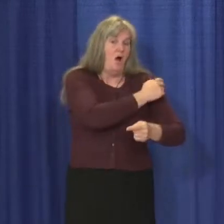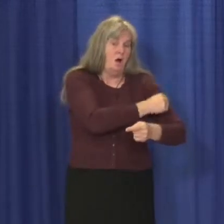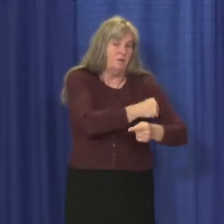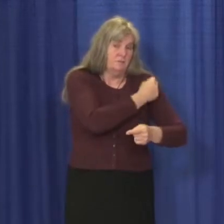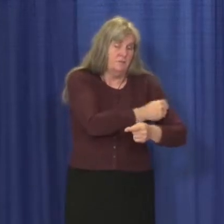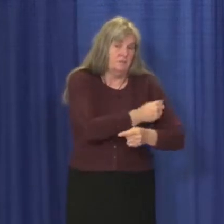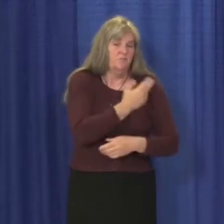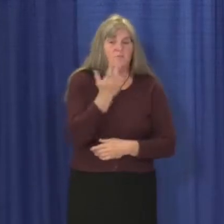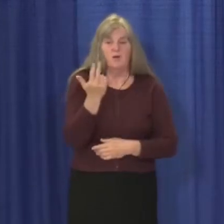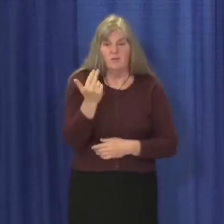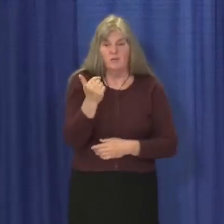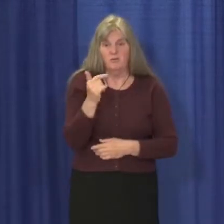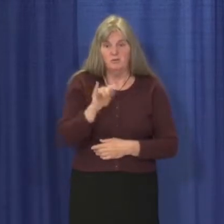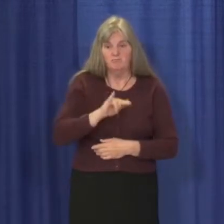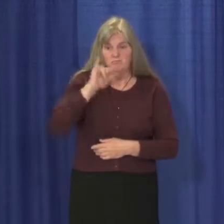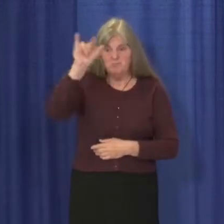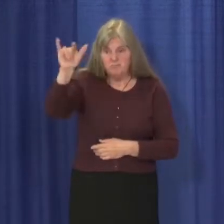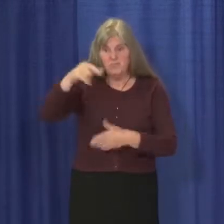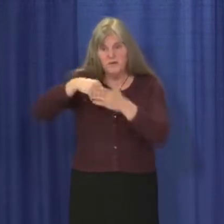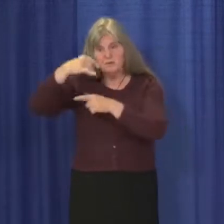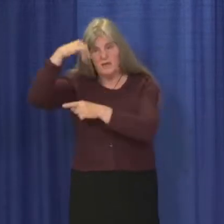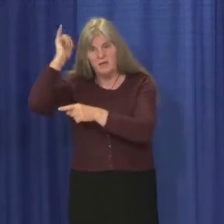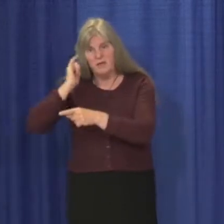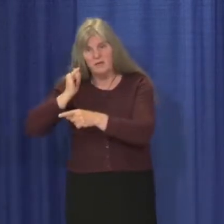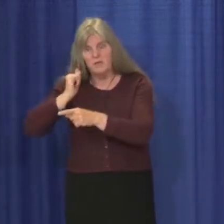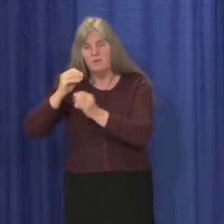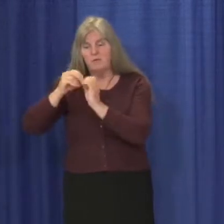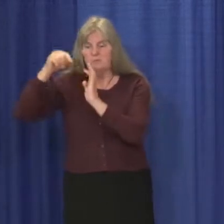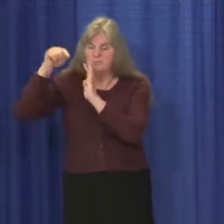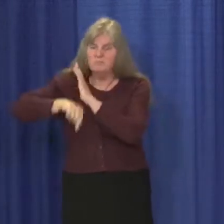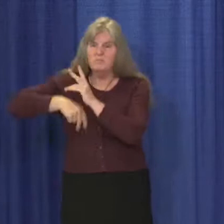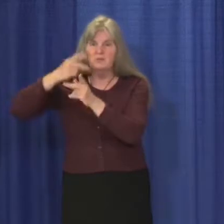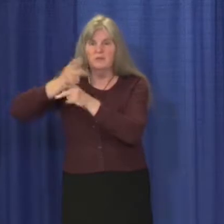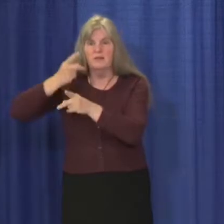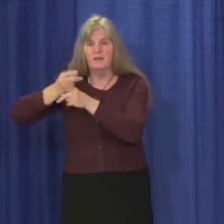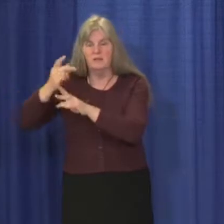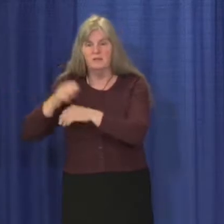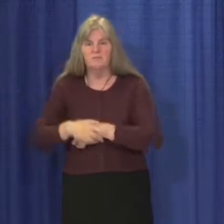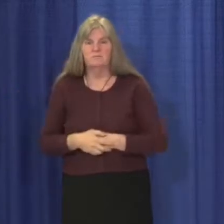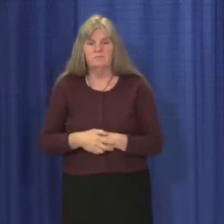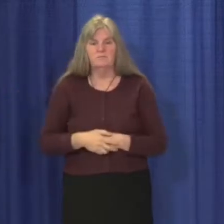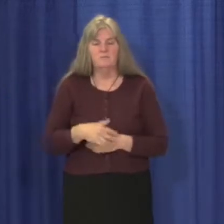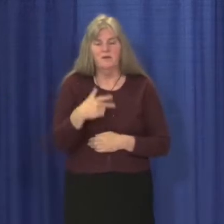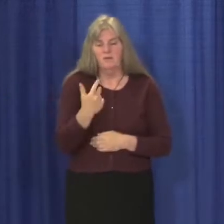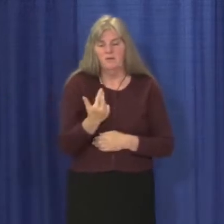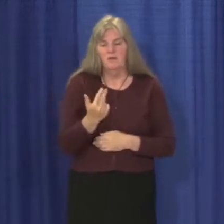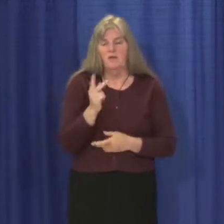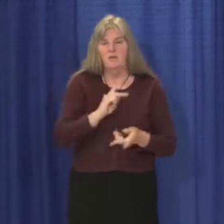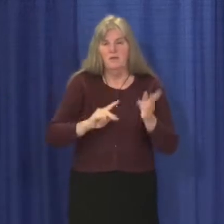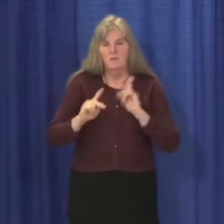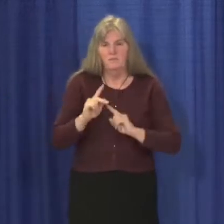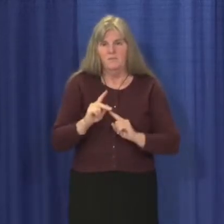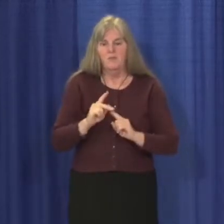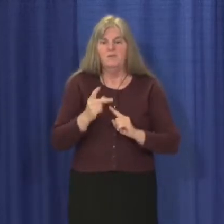and 13 have had to be amended fact out of territory for further care. Three people remain in hospital